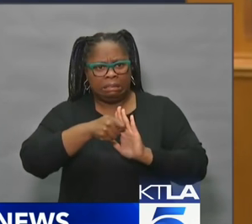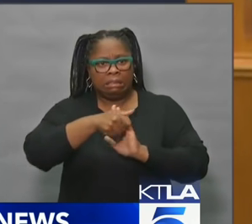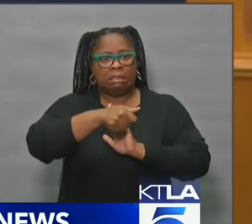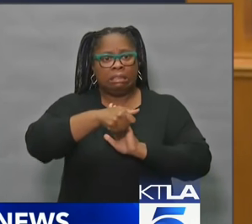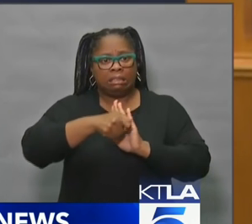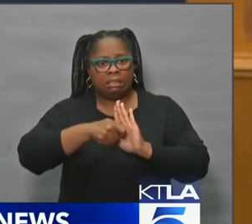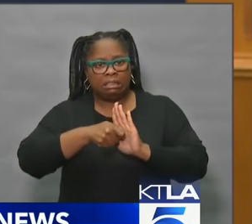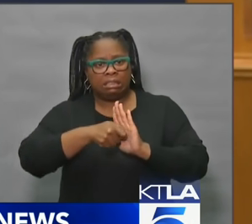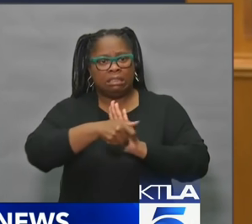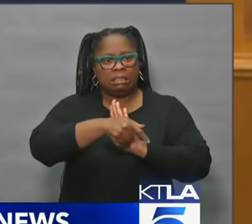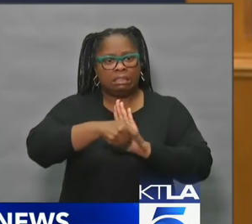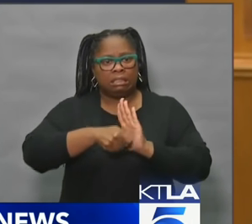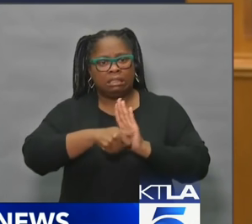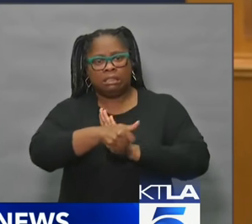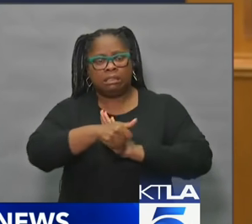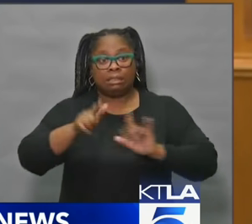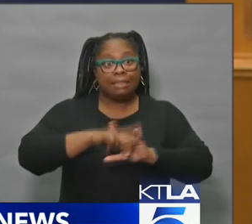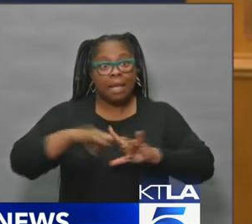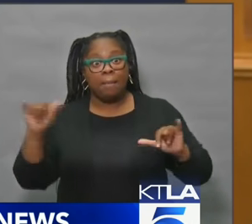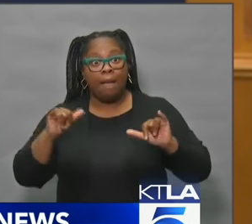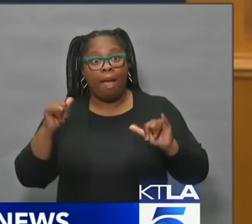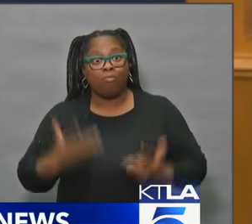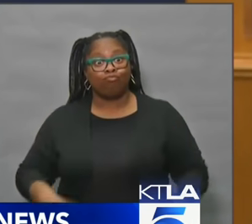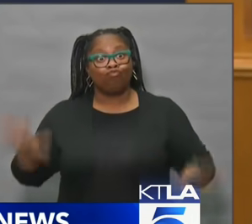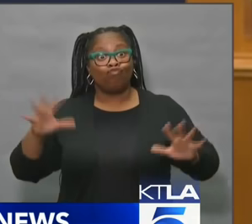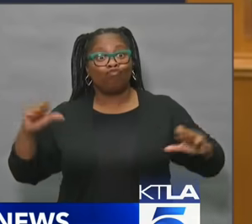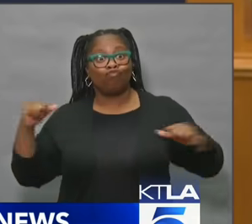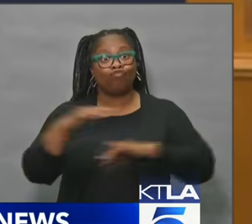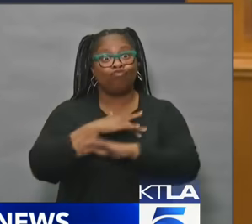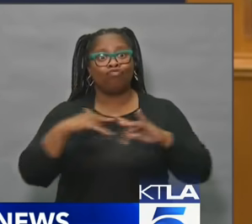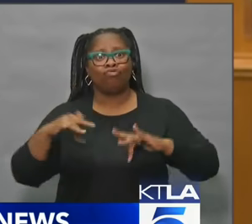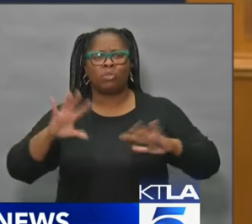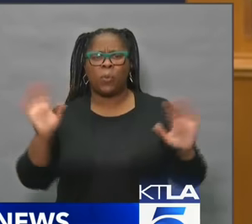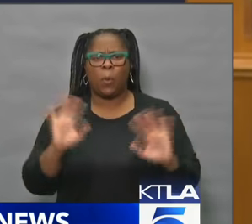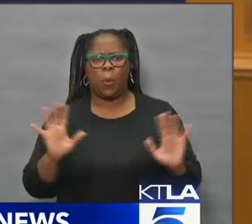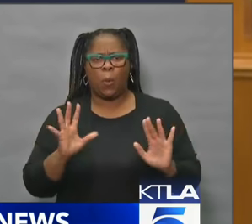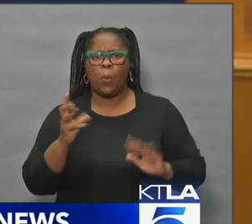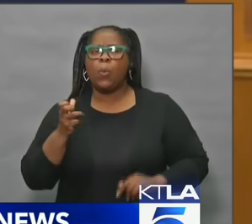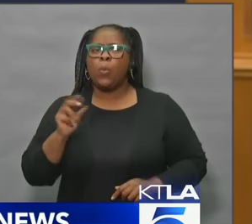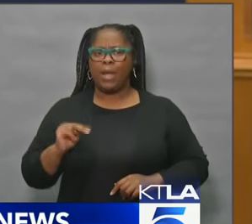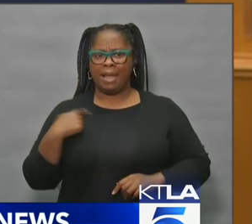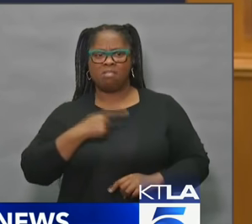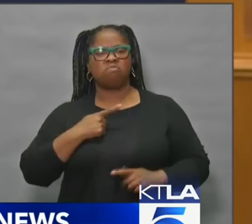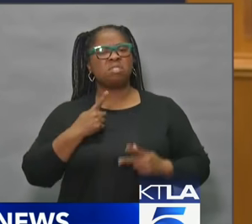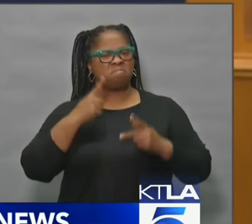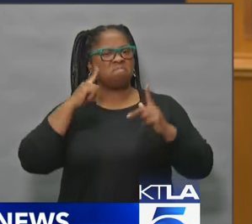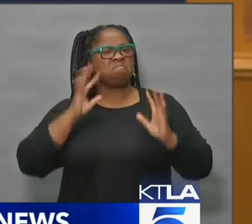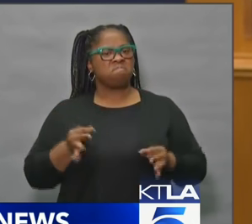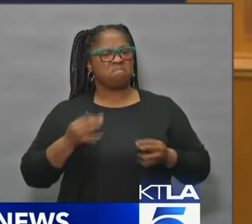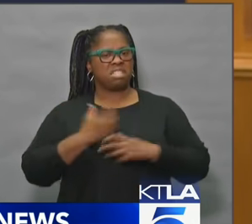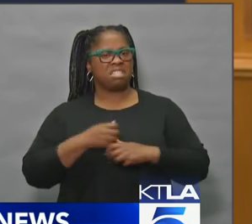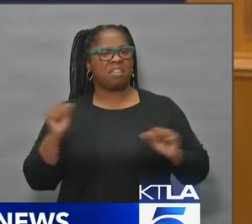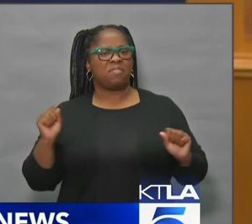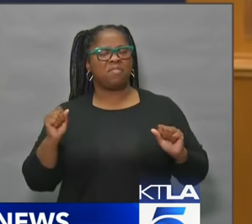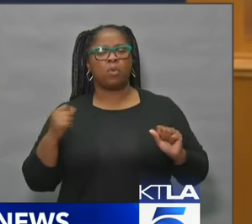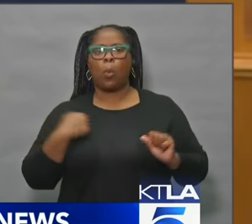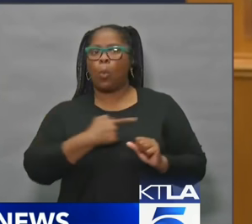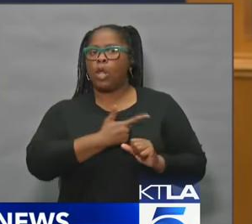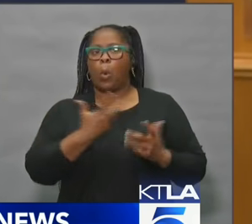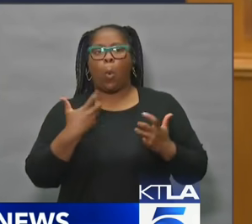PREREQUISITES THIS WILL NOT HAPPEN ALL AT ONCE BUT IN STAGES WHEN OUR PUBLIC HEALTH EXPERTS DEEM INAPPROPRIATE AND